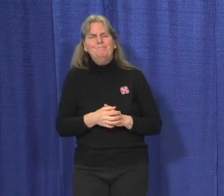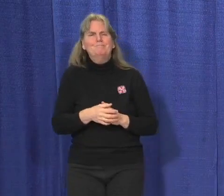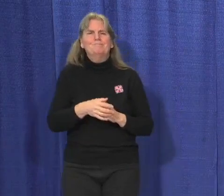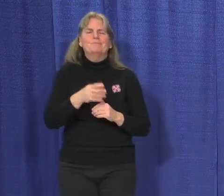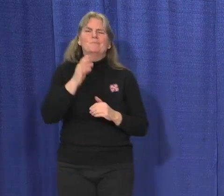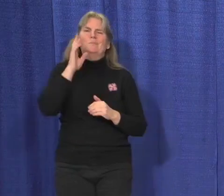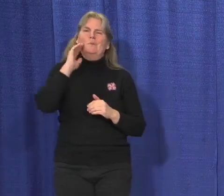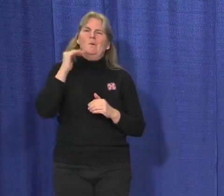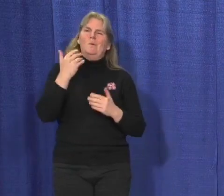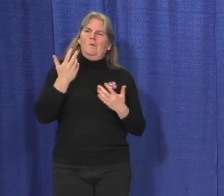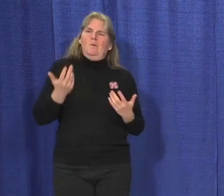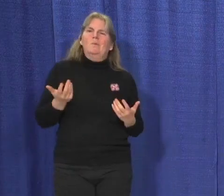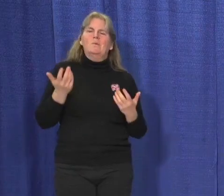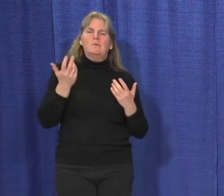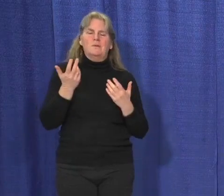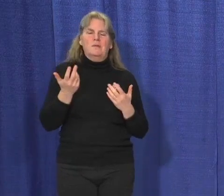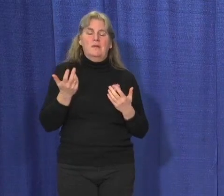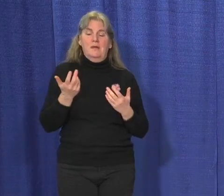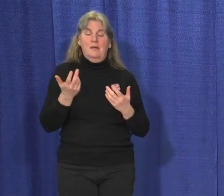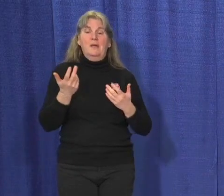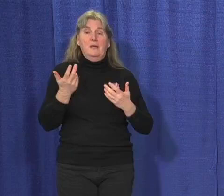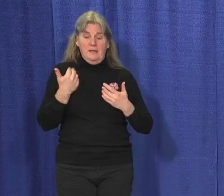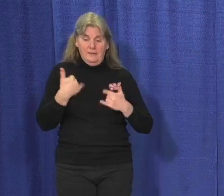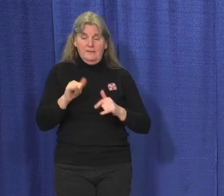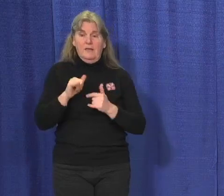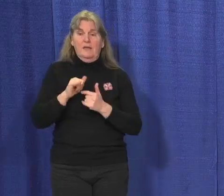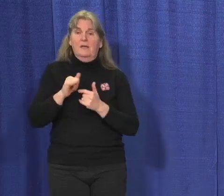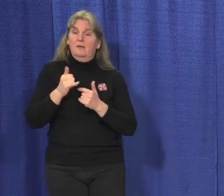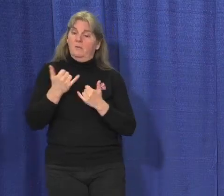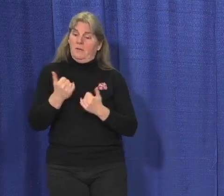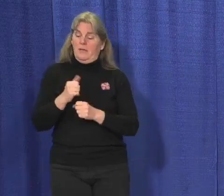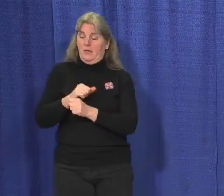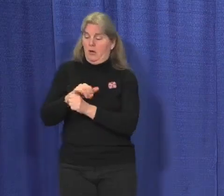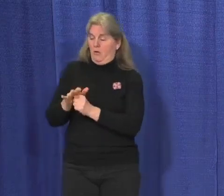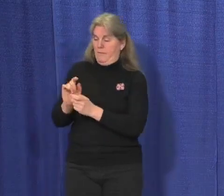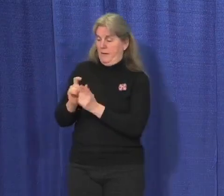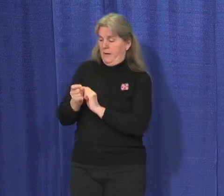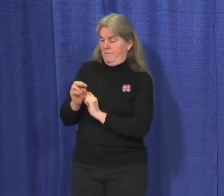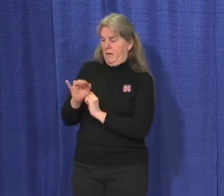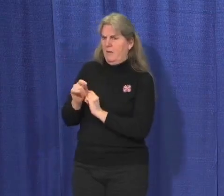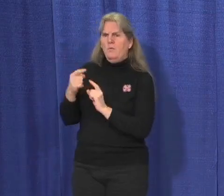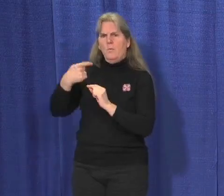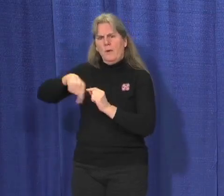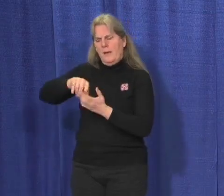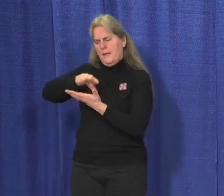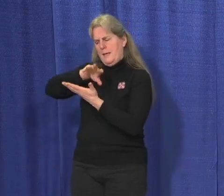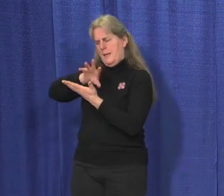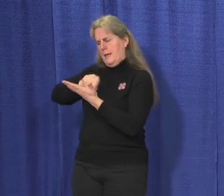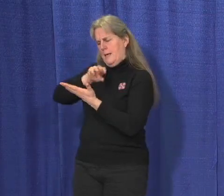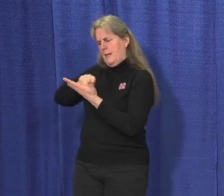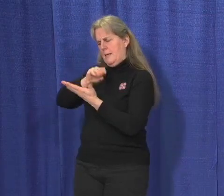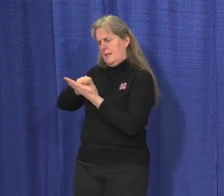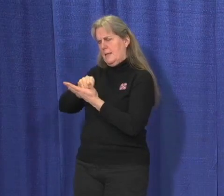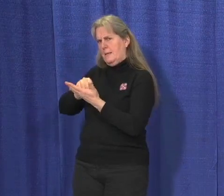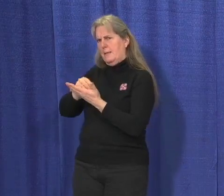Even though a knew and still not totally familiar, we are learning quickly. Here are a few things we have